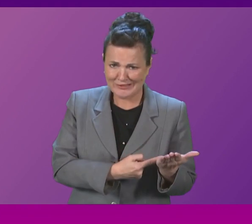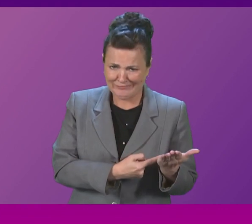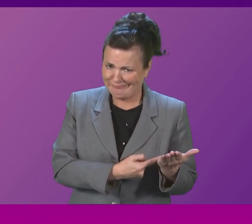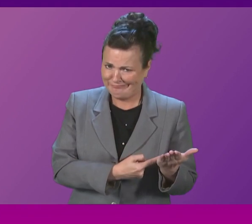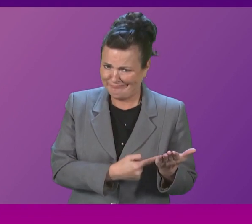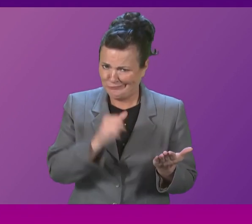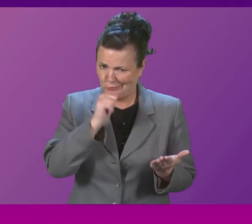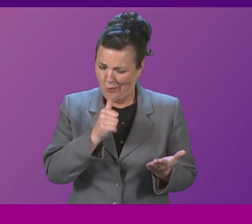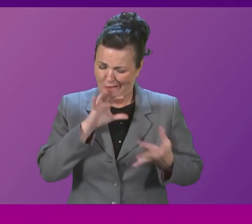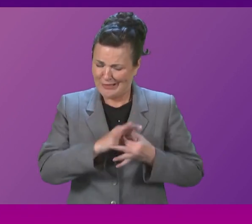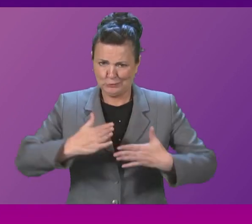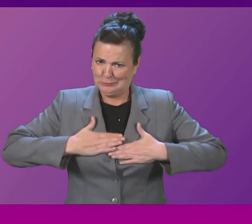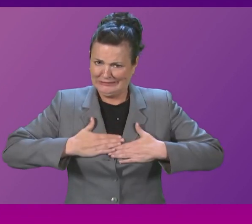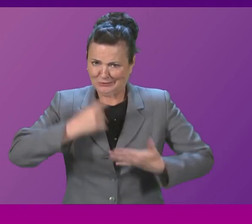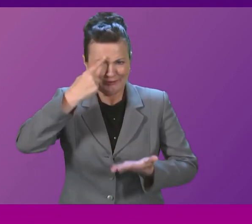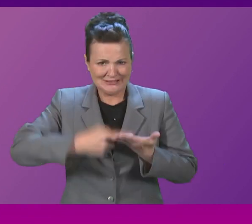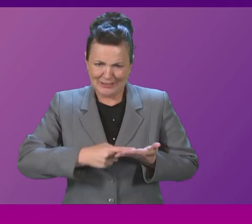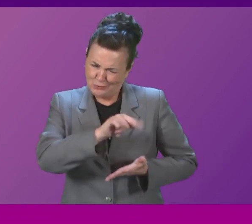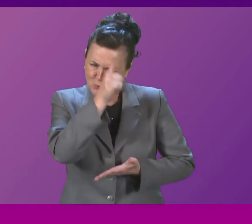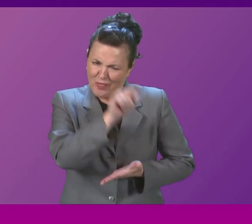are not matters for me to rule on from the chair.